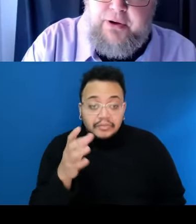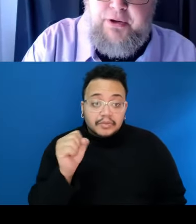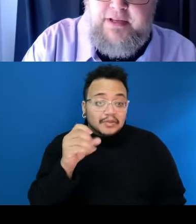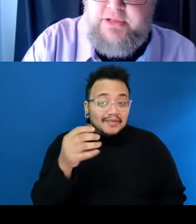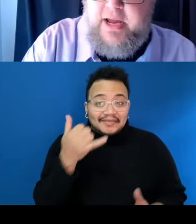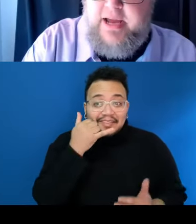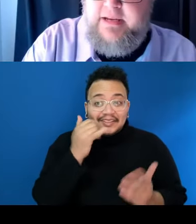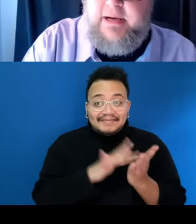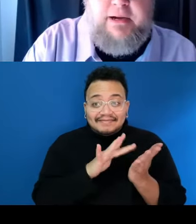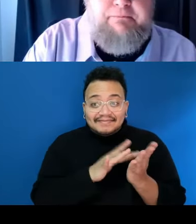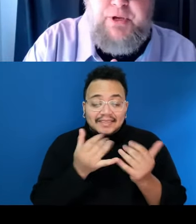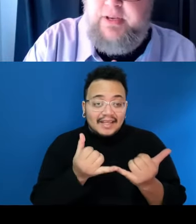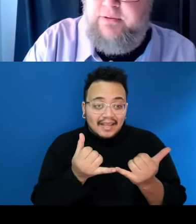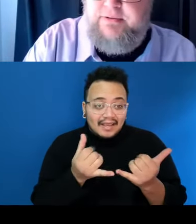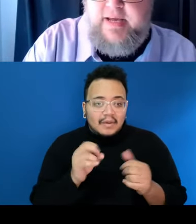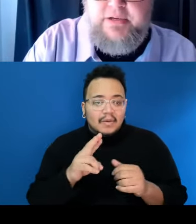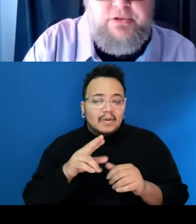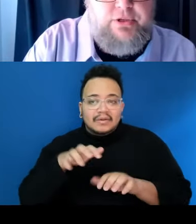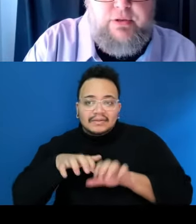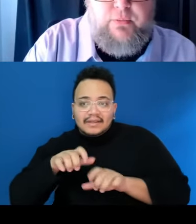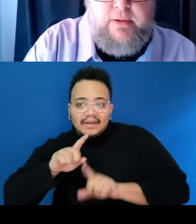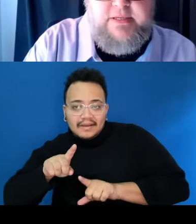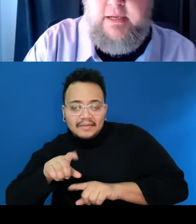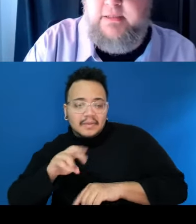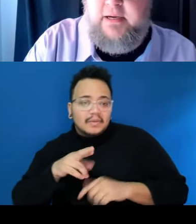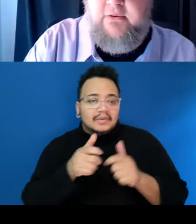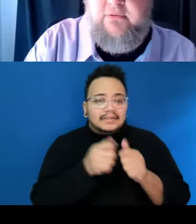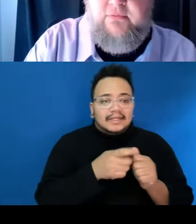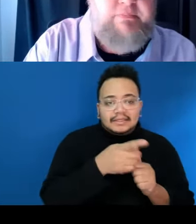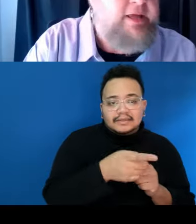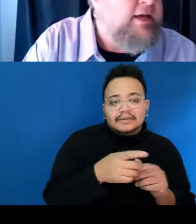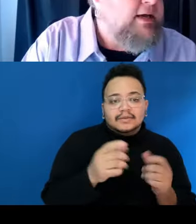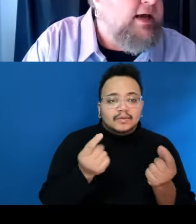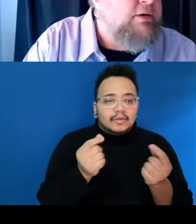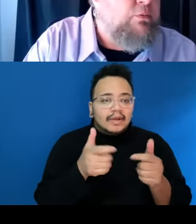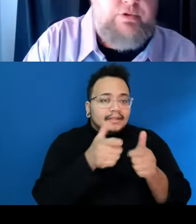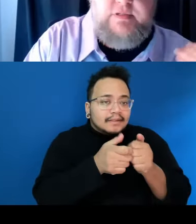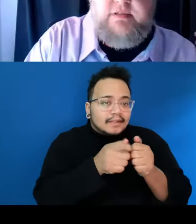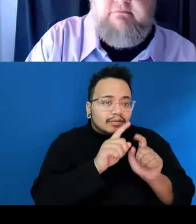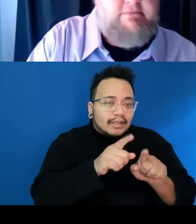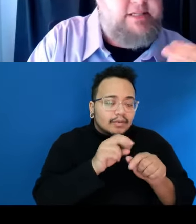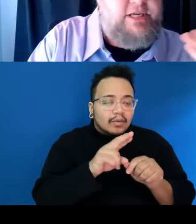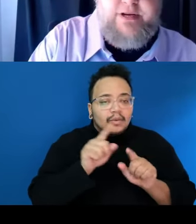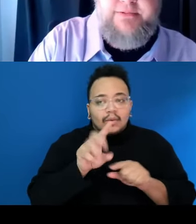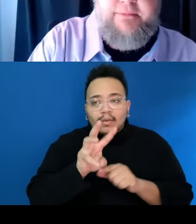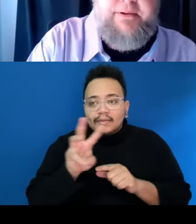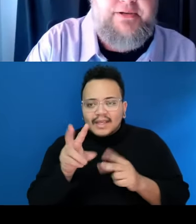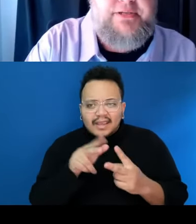Loree, put it in the chat. You can either text or go to the website of, and we'll just see what comes up here.